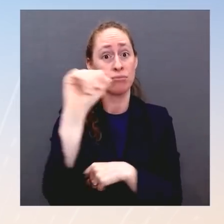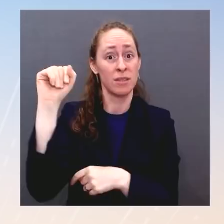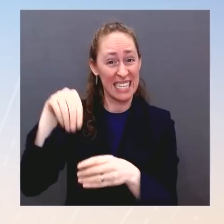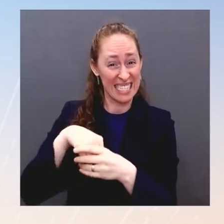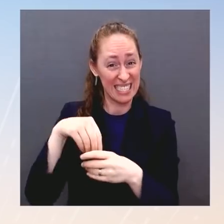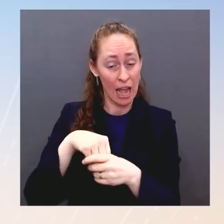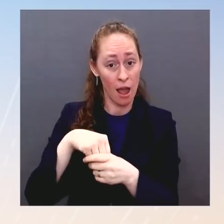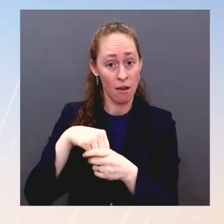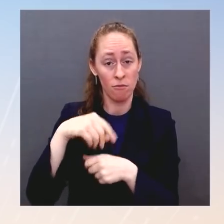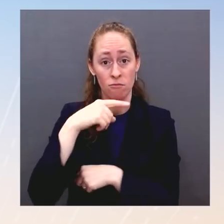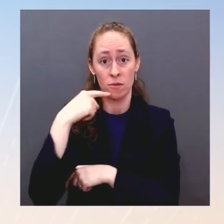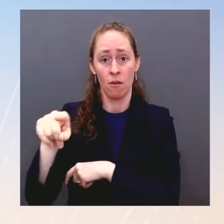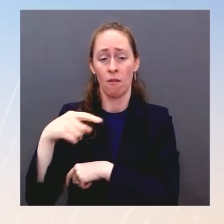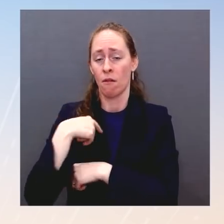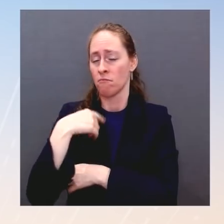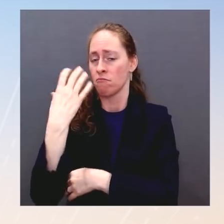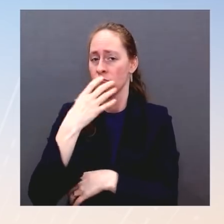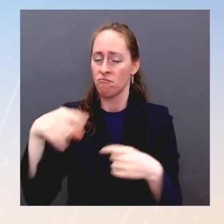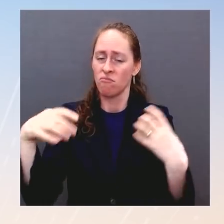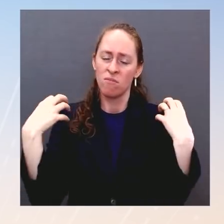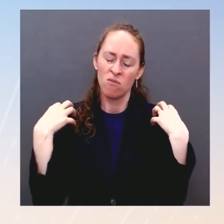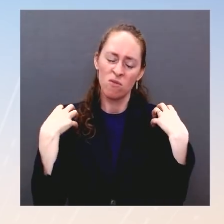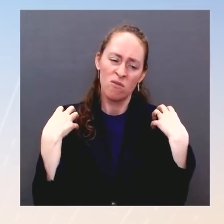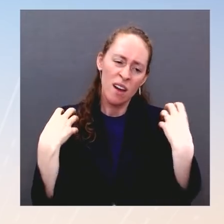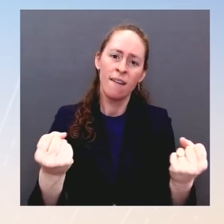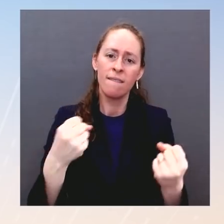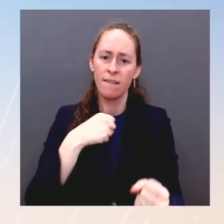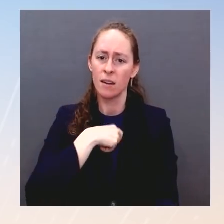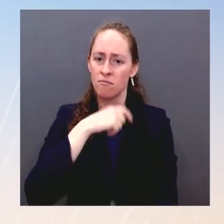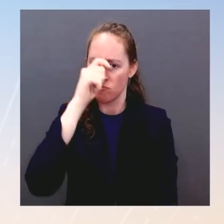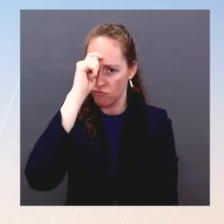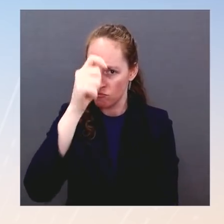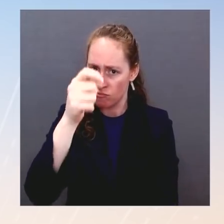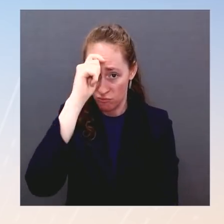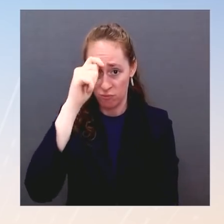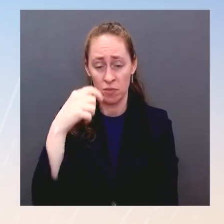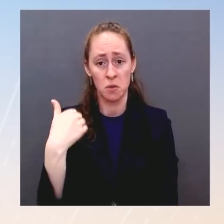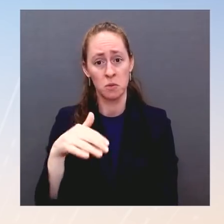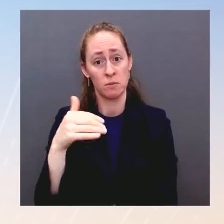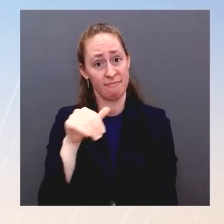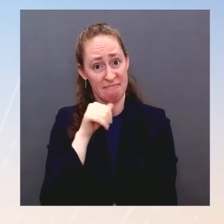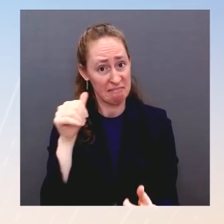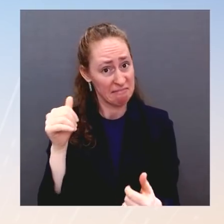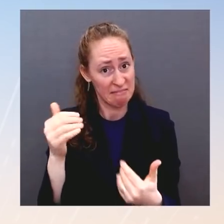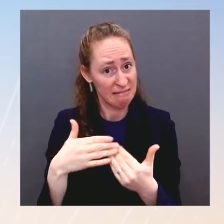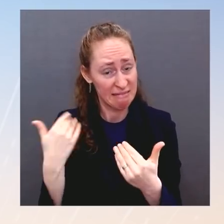It is not easy to protest in many scenarios, but it's certainly not easy to protest